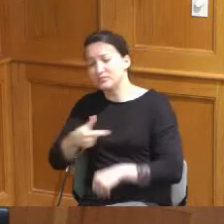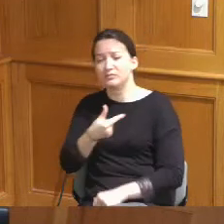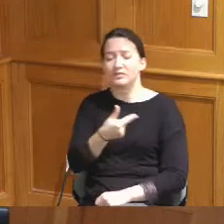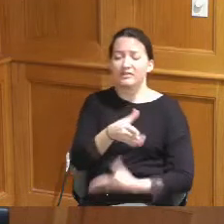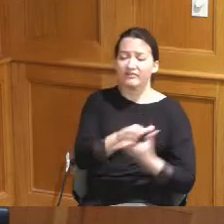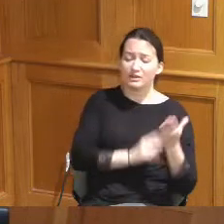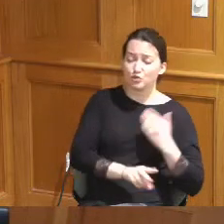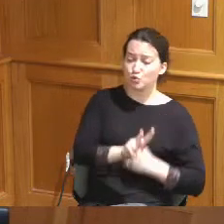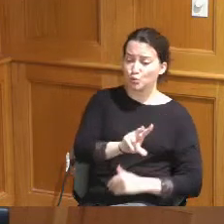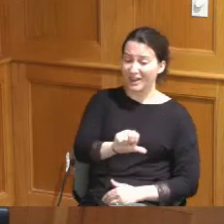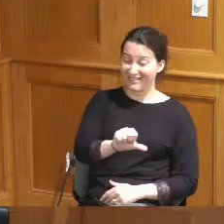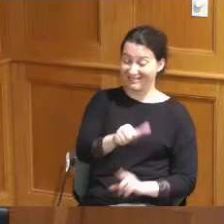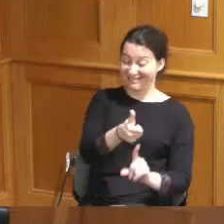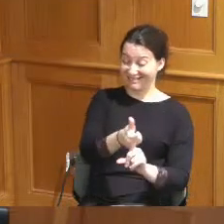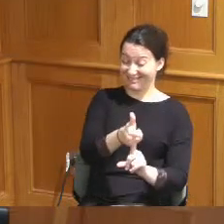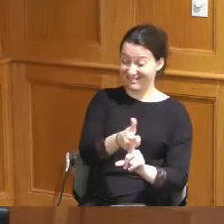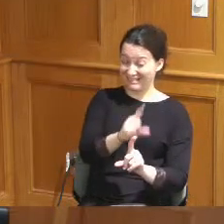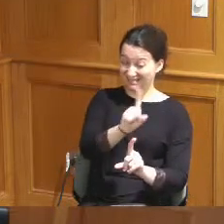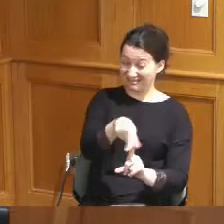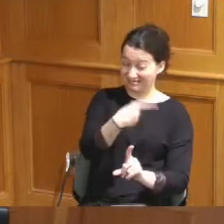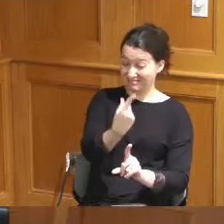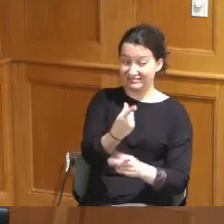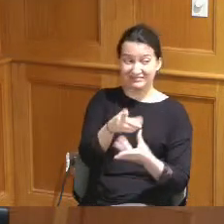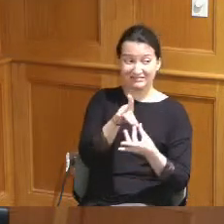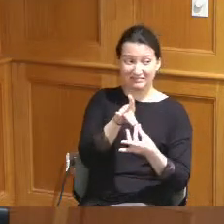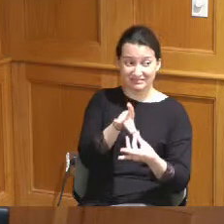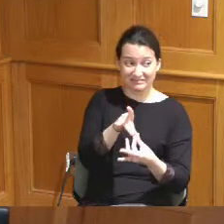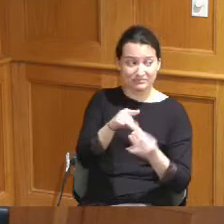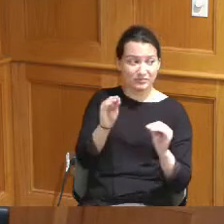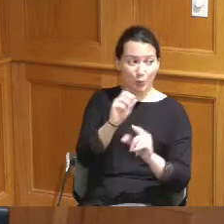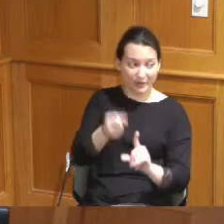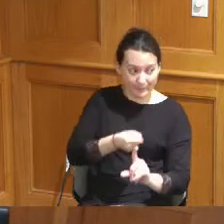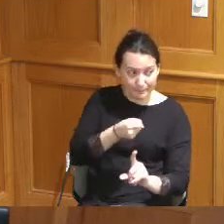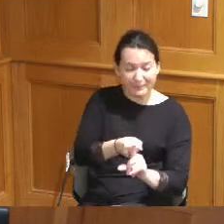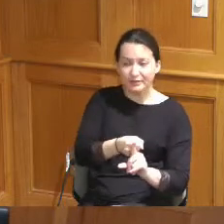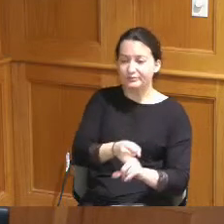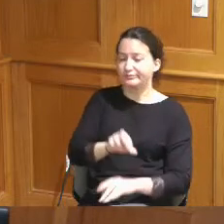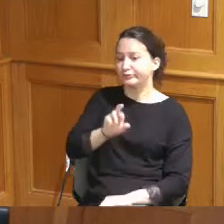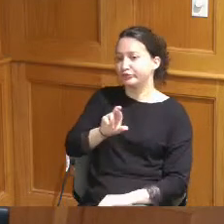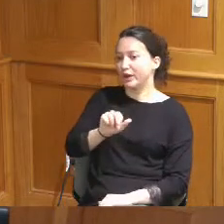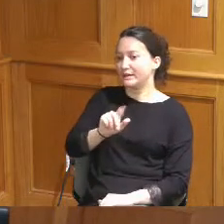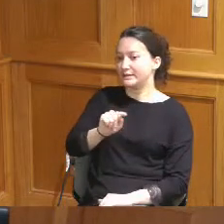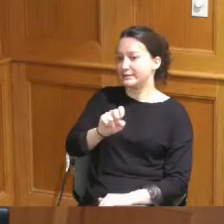of itself should not lead to any major impacts on rates that's not to say that there won't